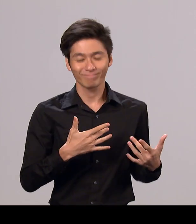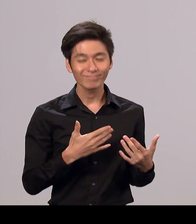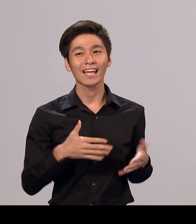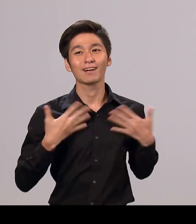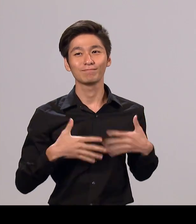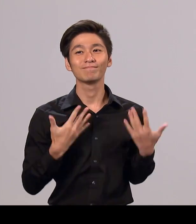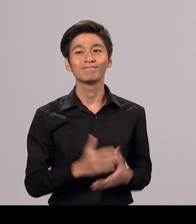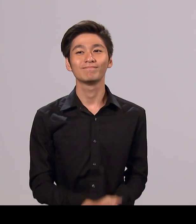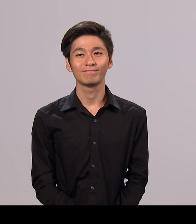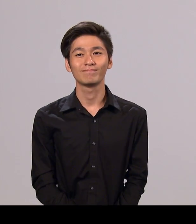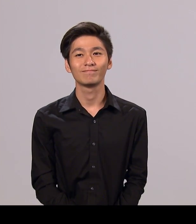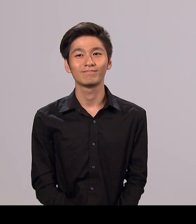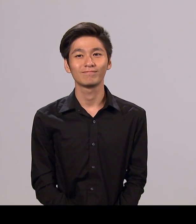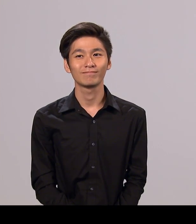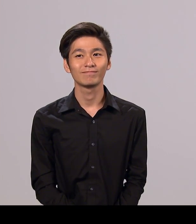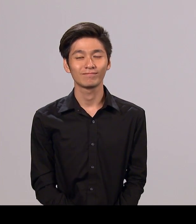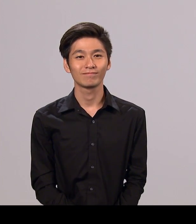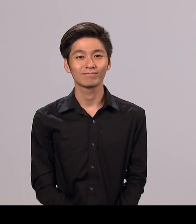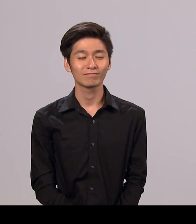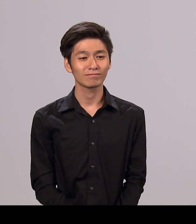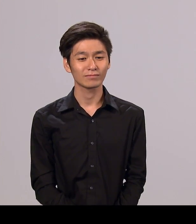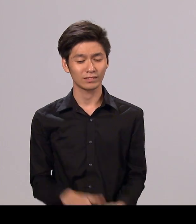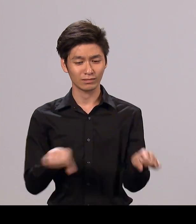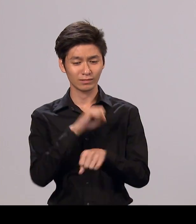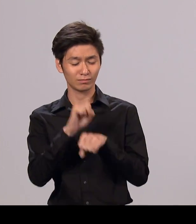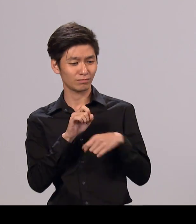Therefore, we are friends with both America and with China.